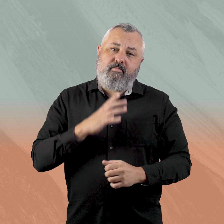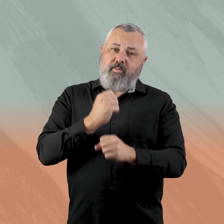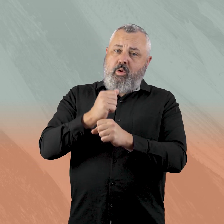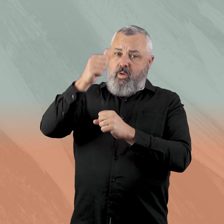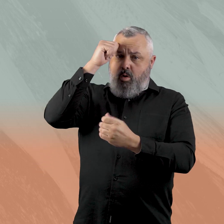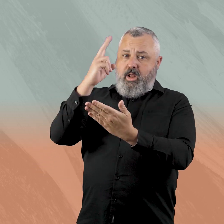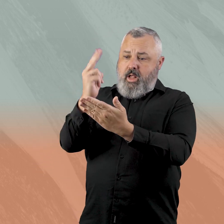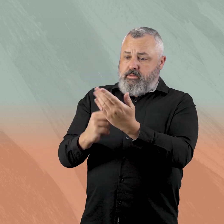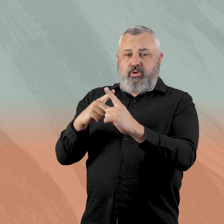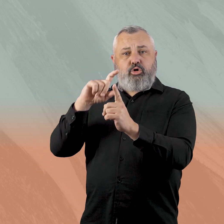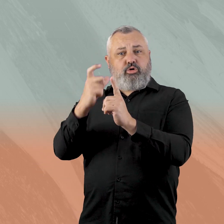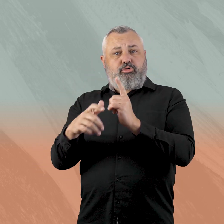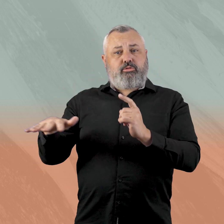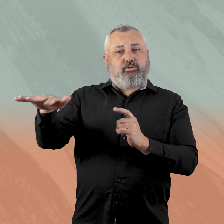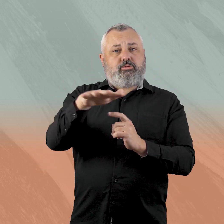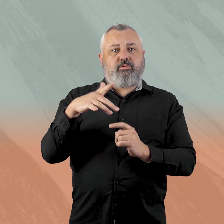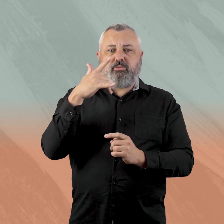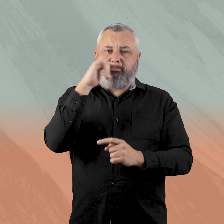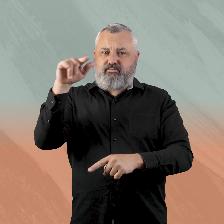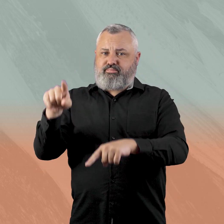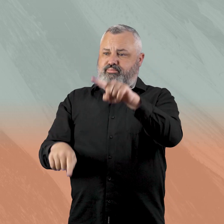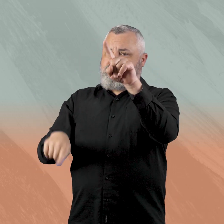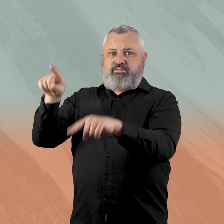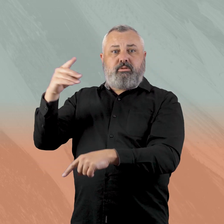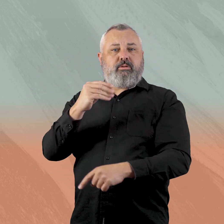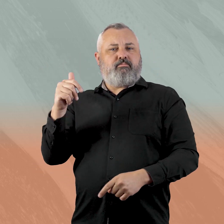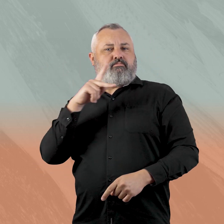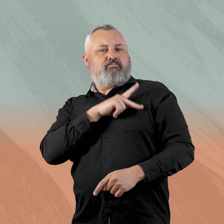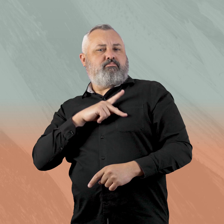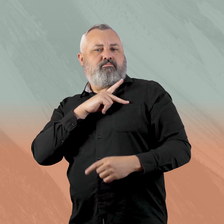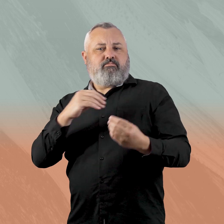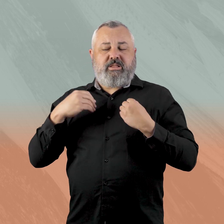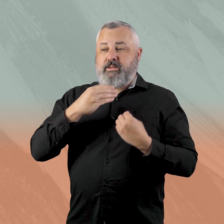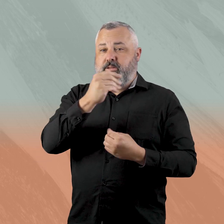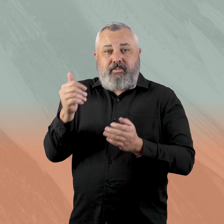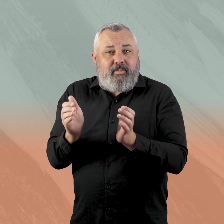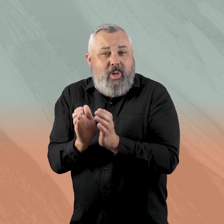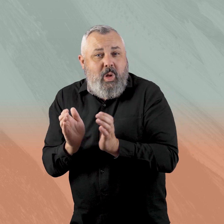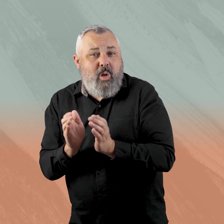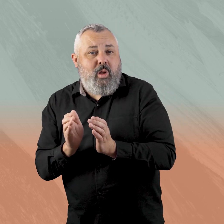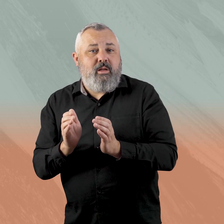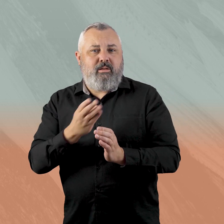The Government recognises that the arts and cultural sector is diverse, with very different business and operating models and